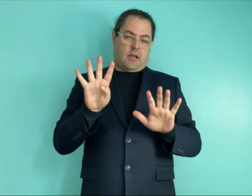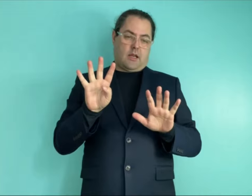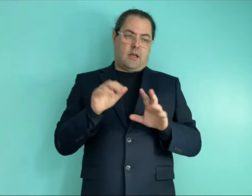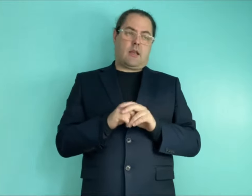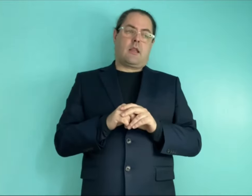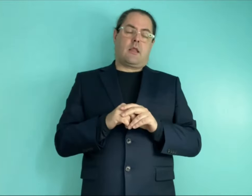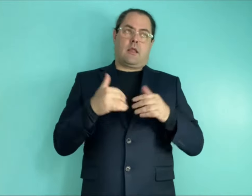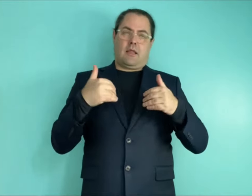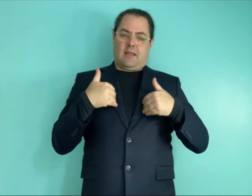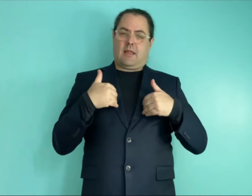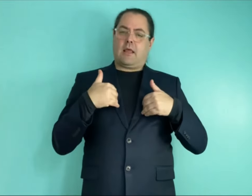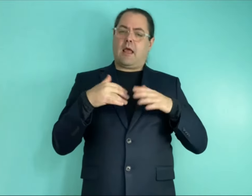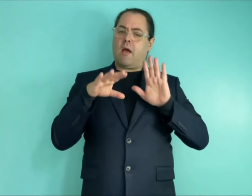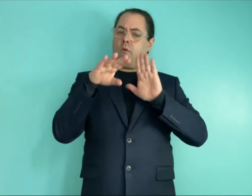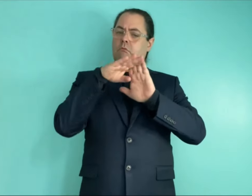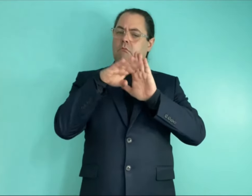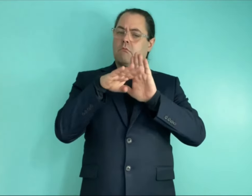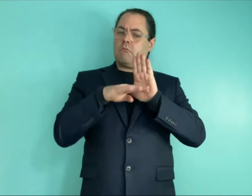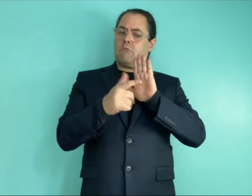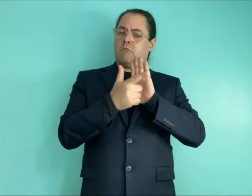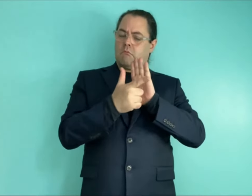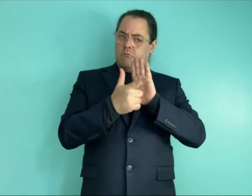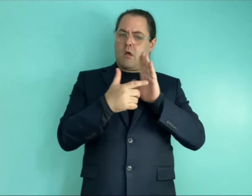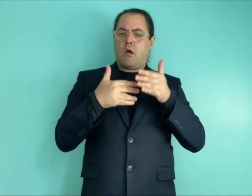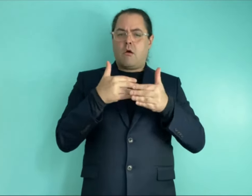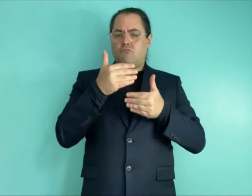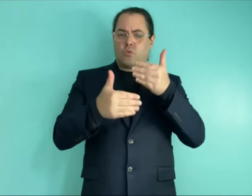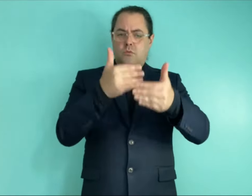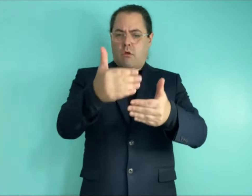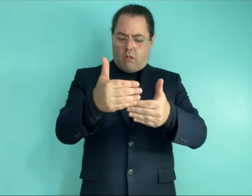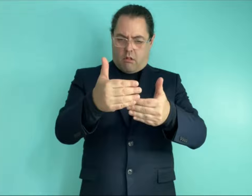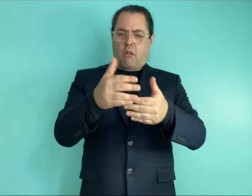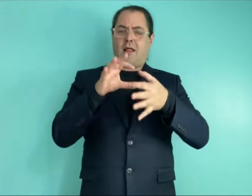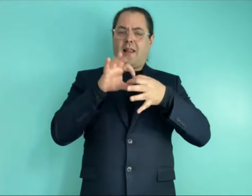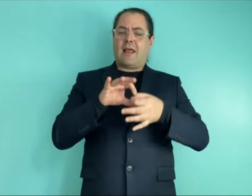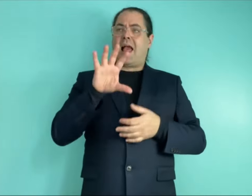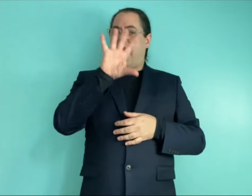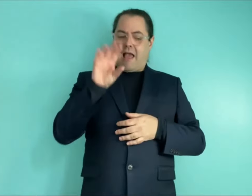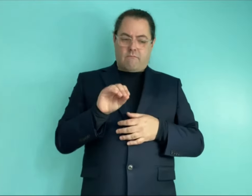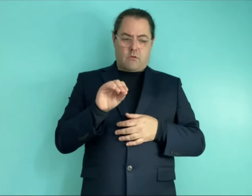16:17:29 court with African shut down human and people's rights on the Rights of Persons